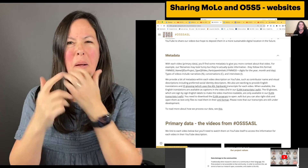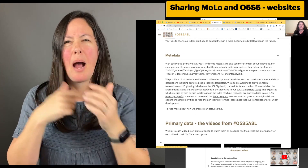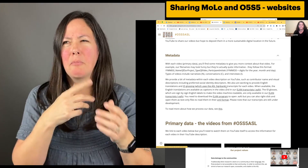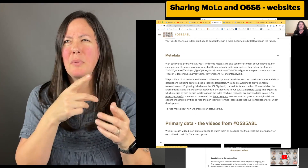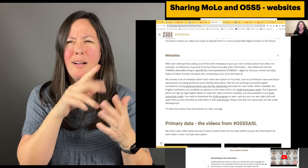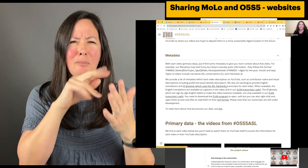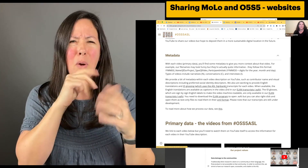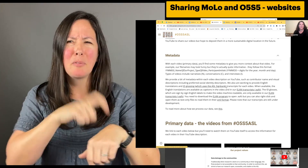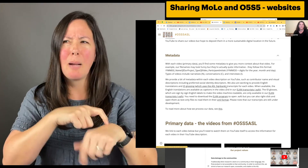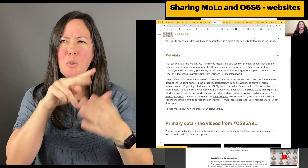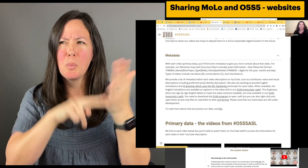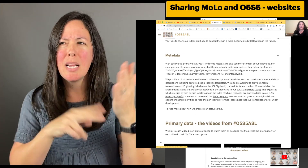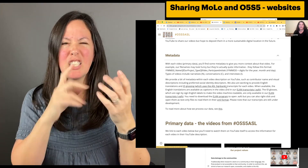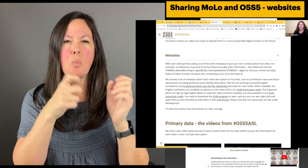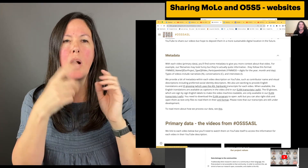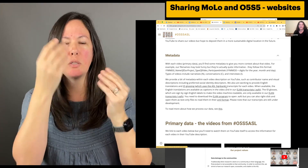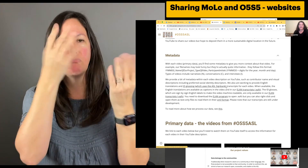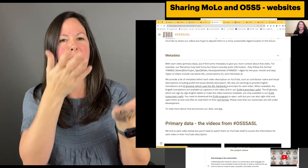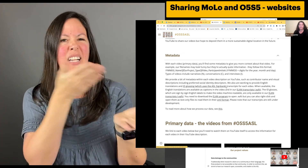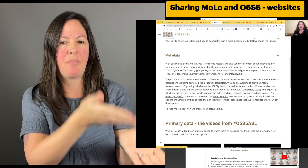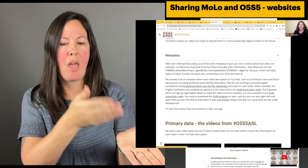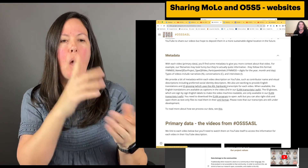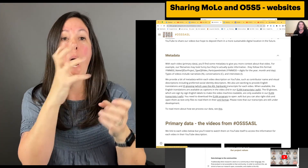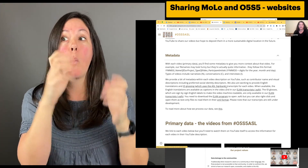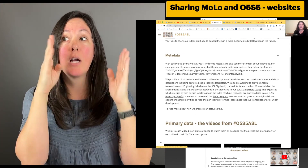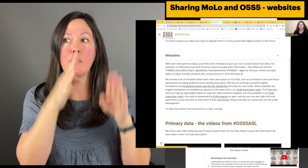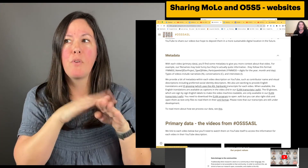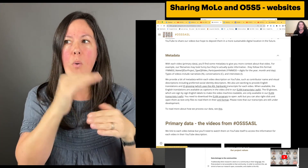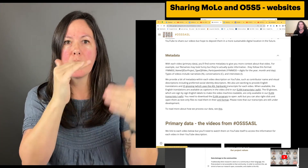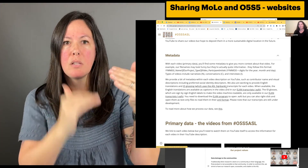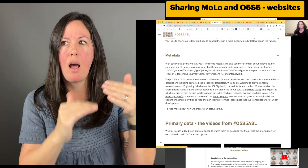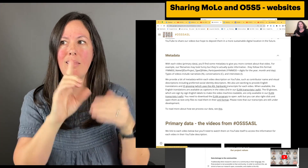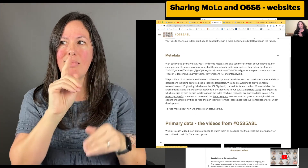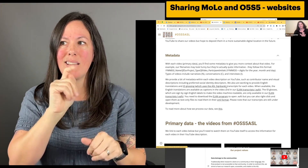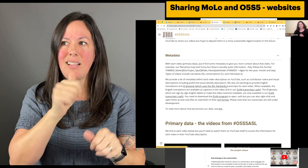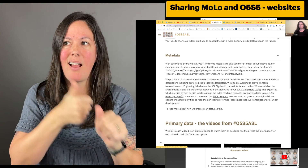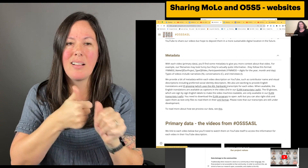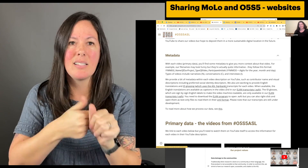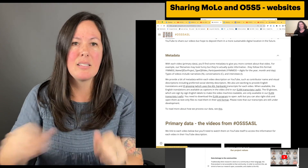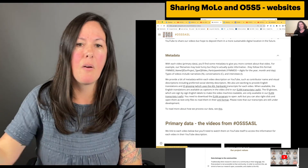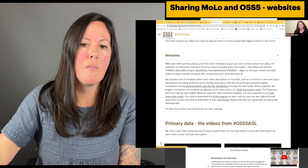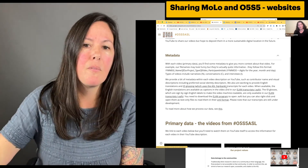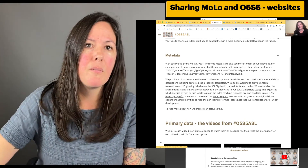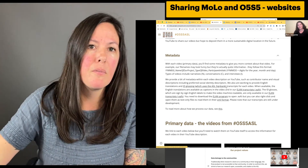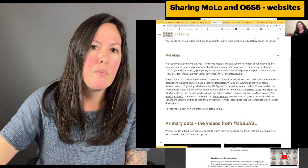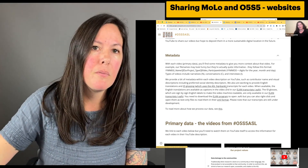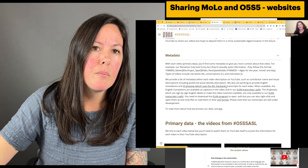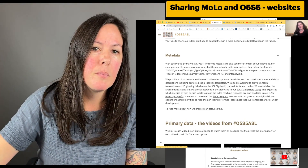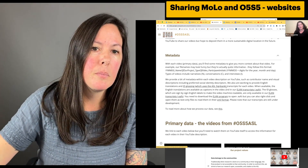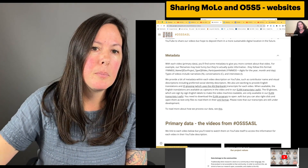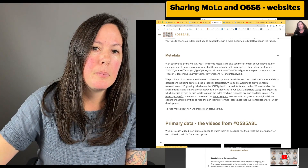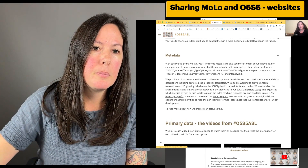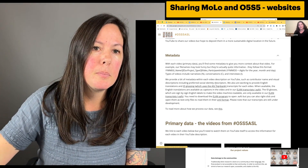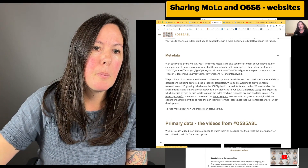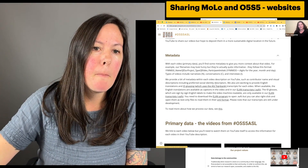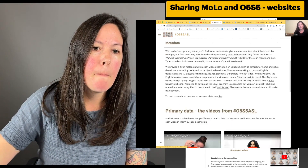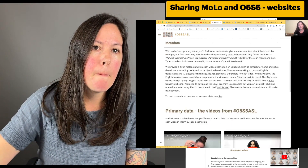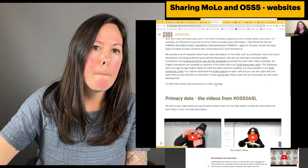important explain our metadata and why this is our approach and I'm not expecting you to take the time to read this right now but again just